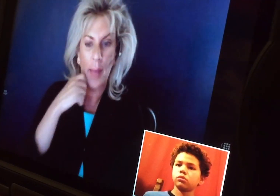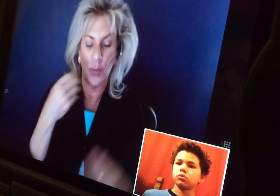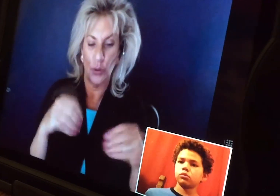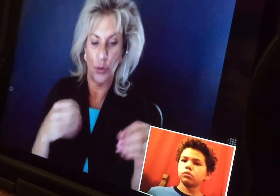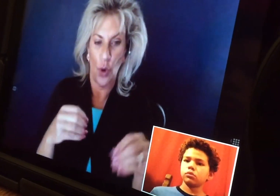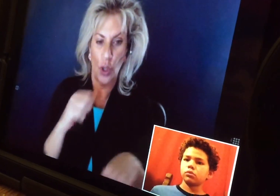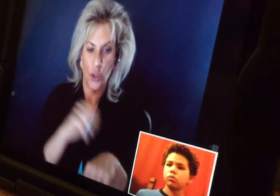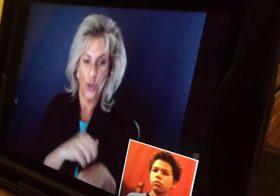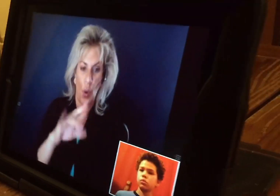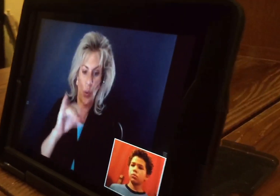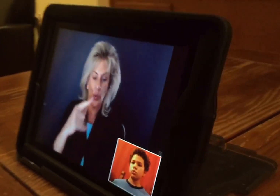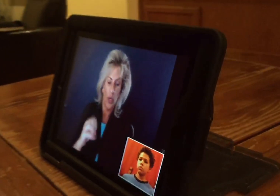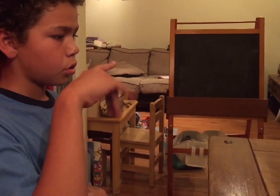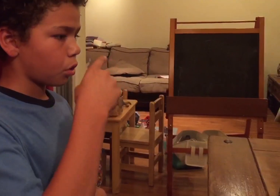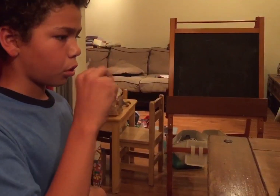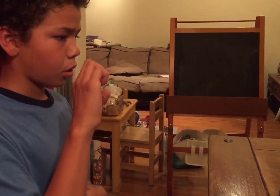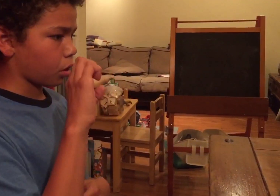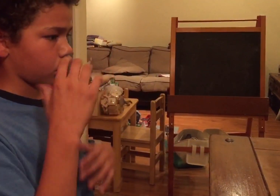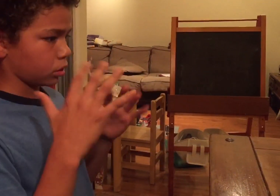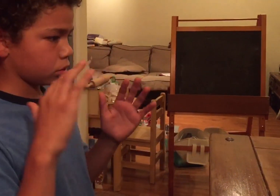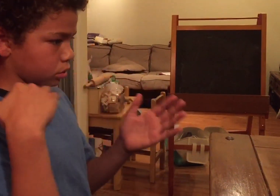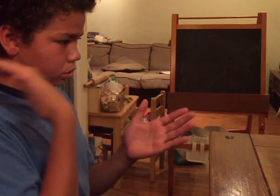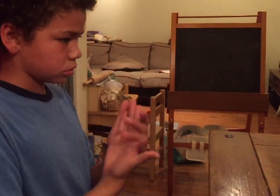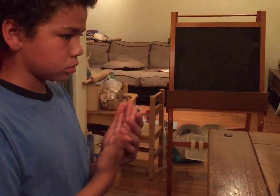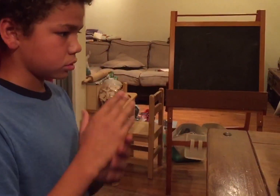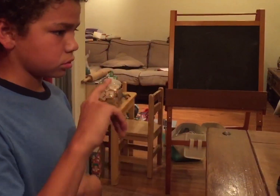Apple store, Stoneridge. Has my iPhone arrived?